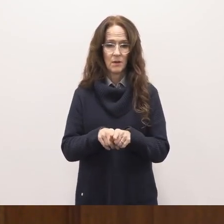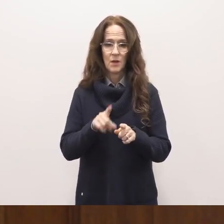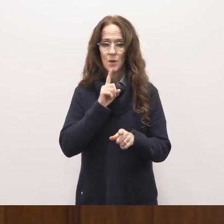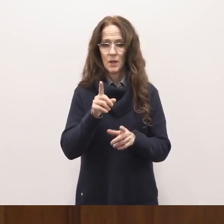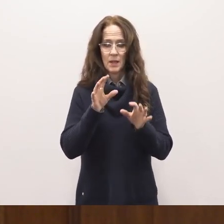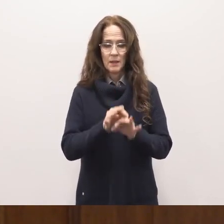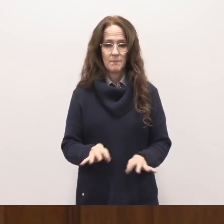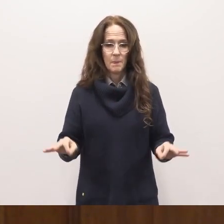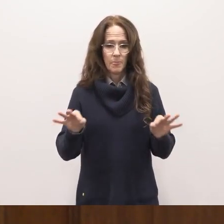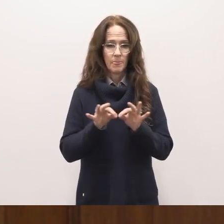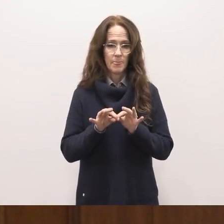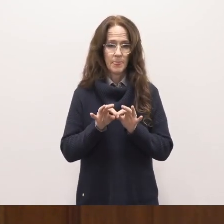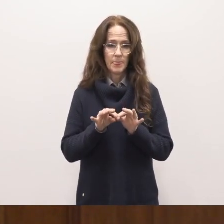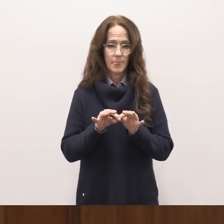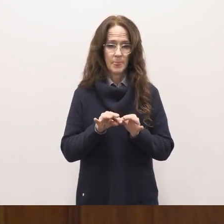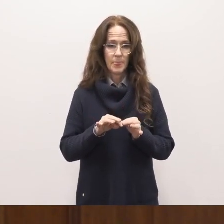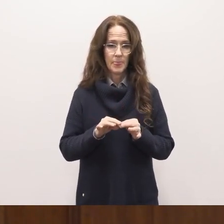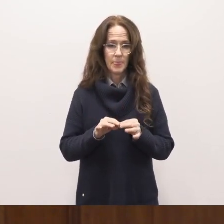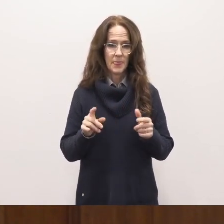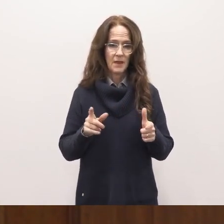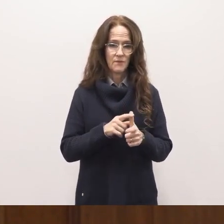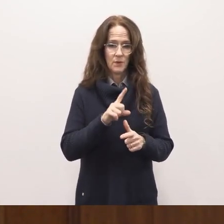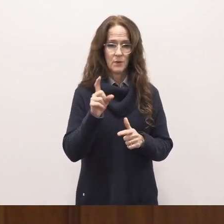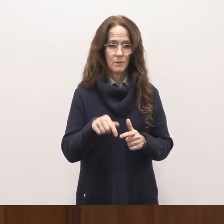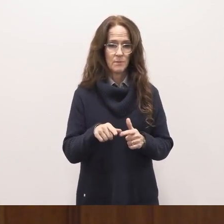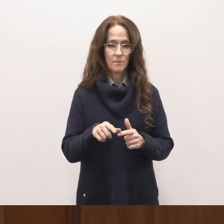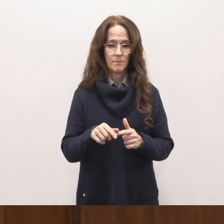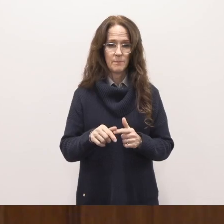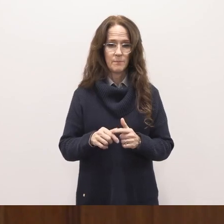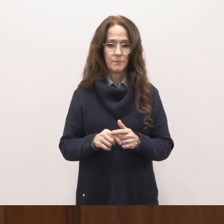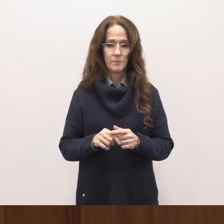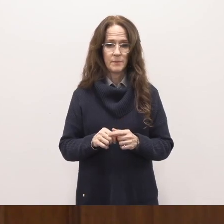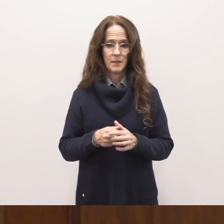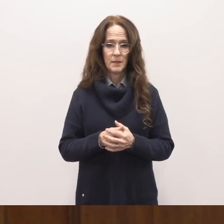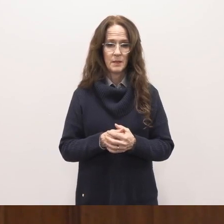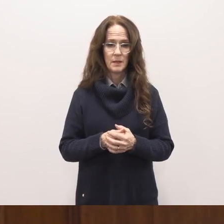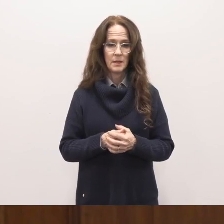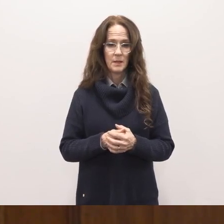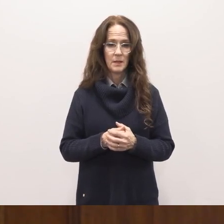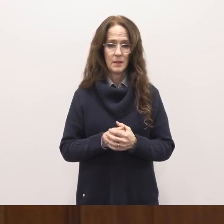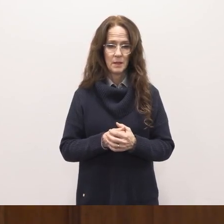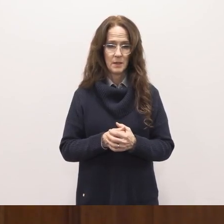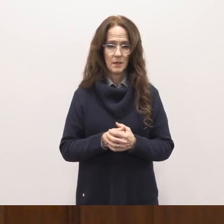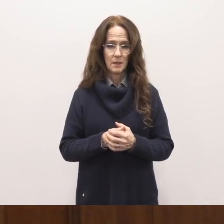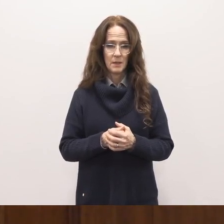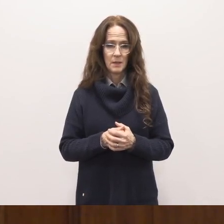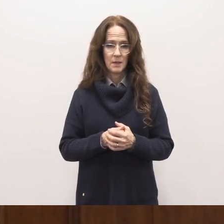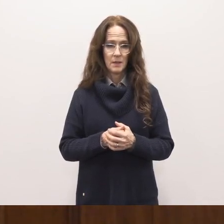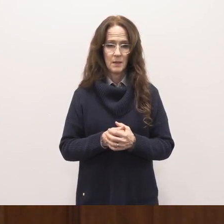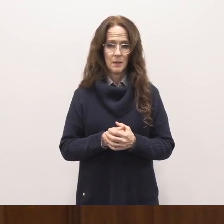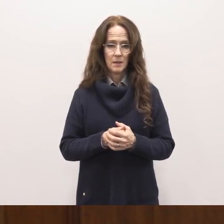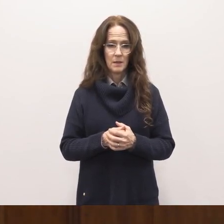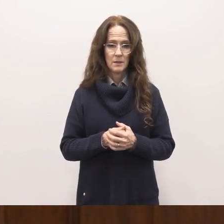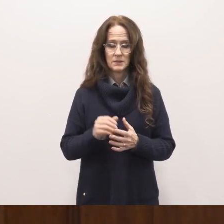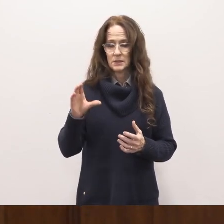So, my first question is, given the context of a challenging budget climate